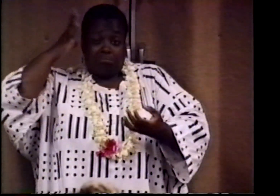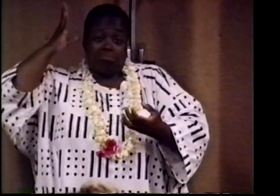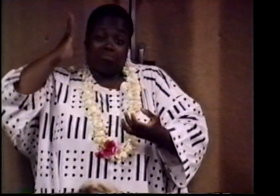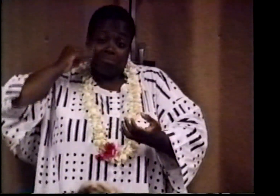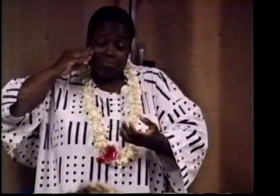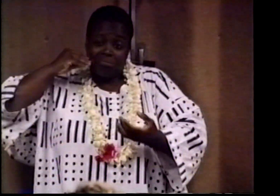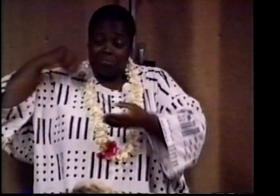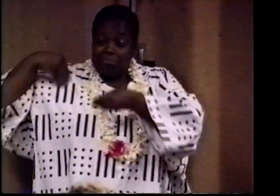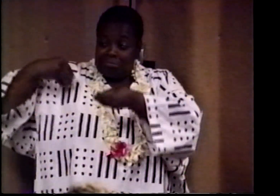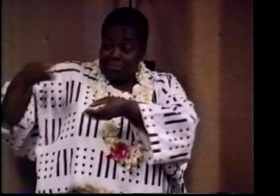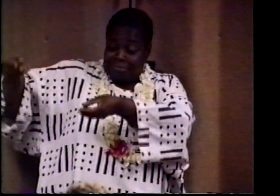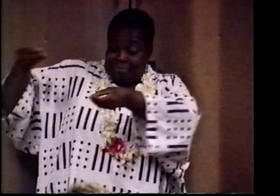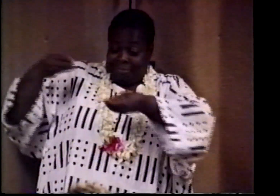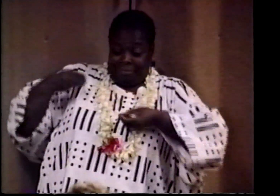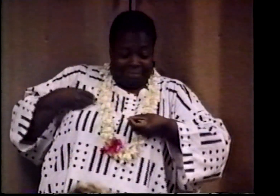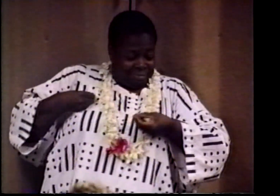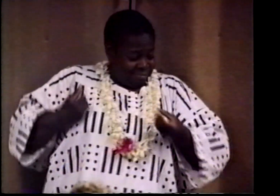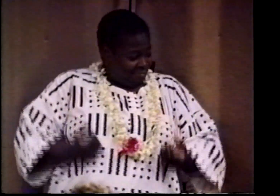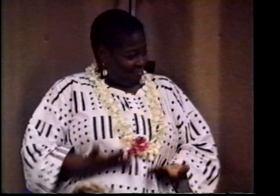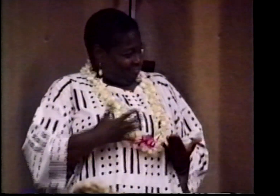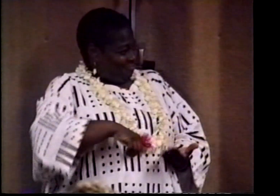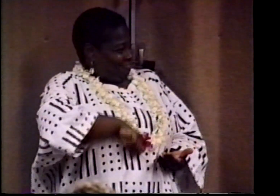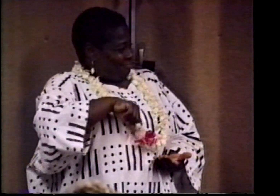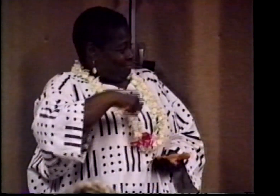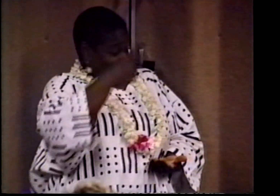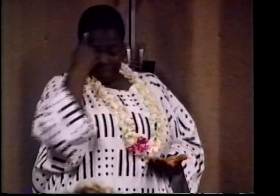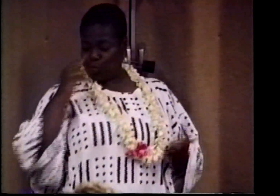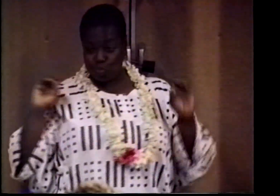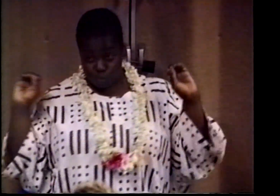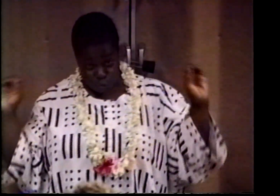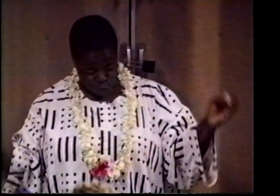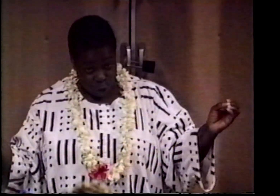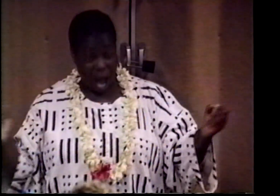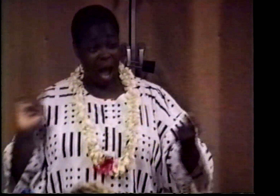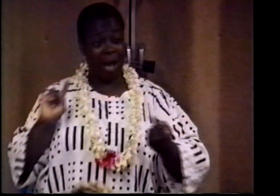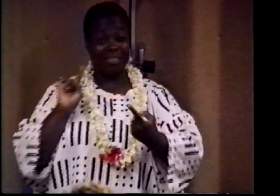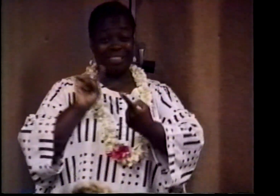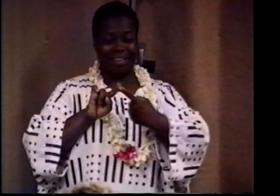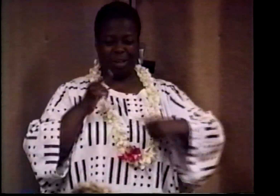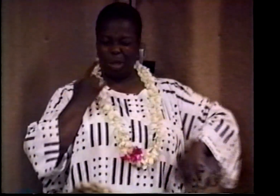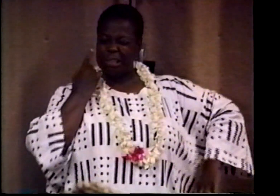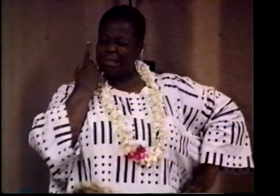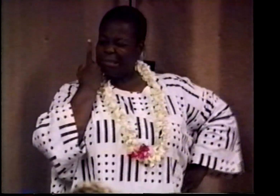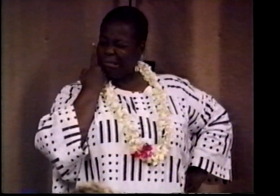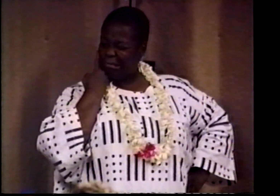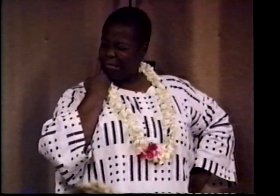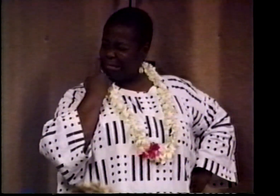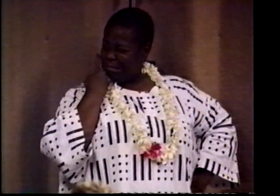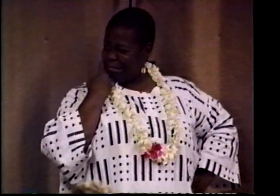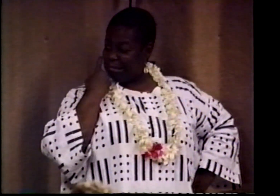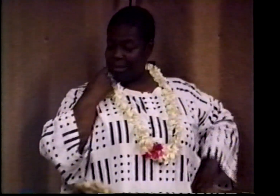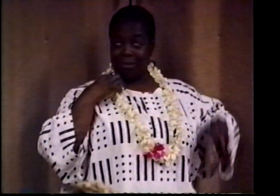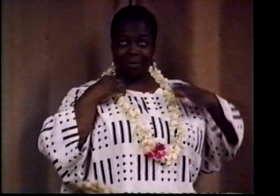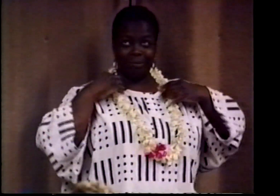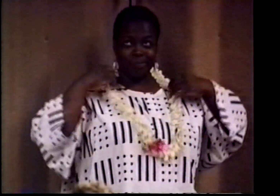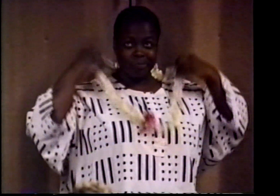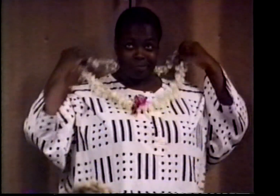I didn't know about much of black culture because of the lack of communication, it was difficult for it to be passed down.